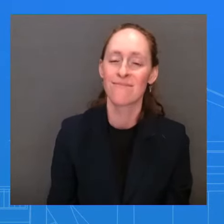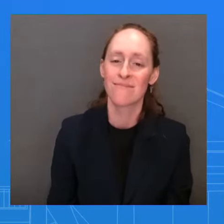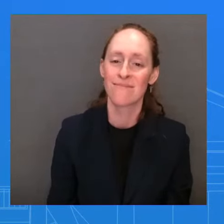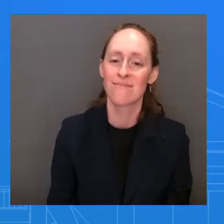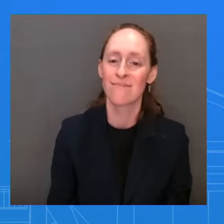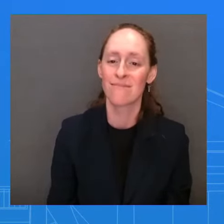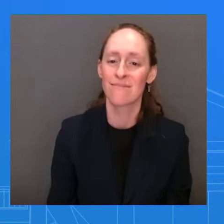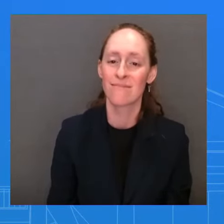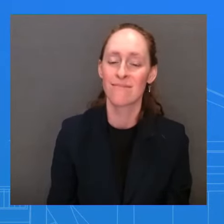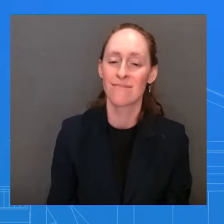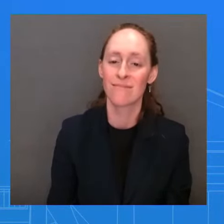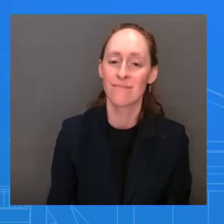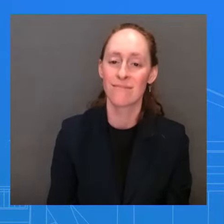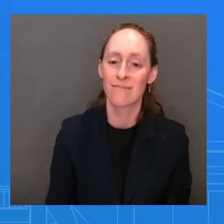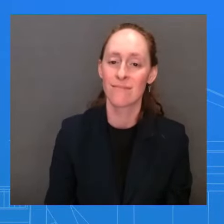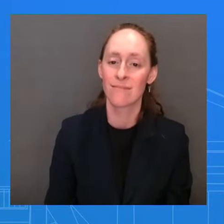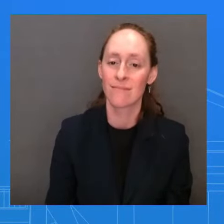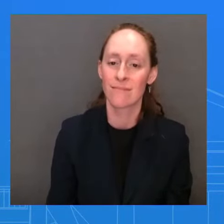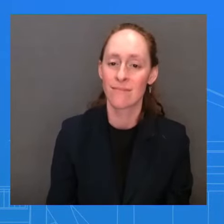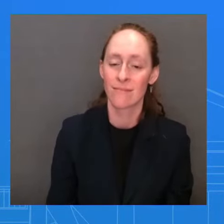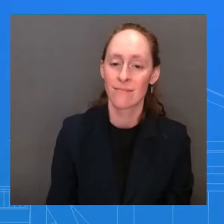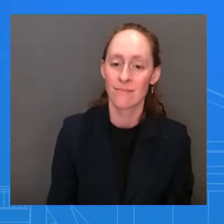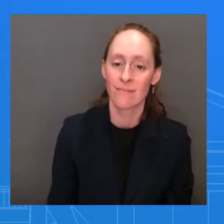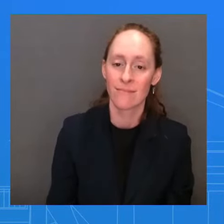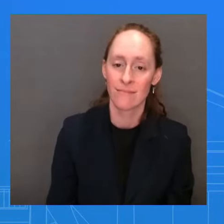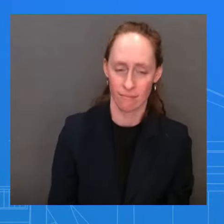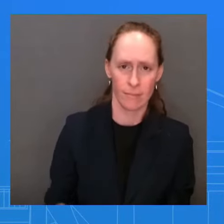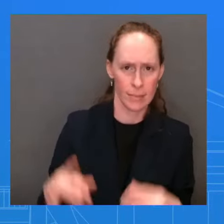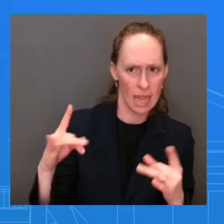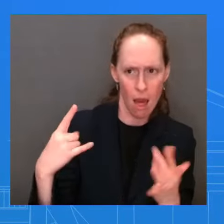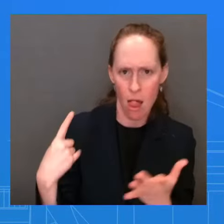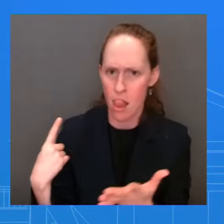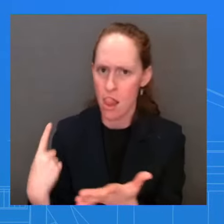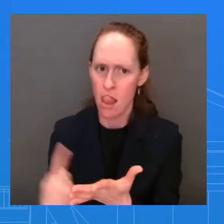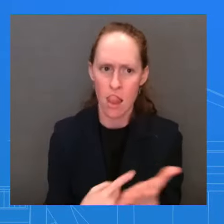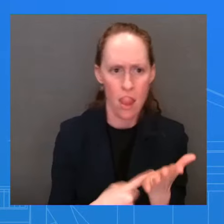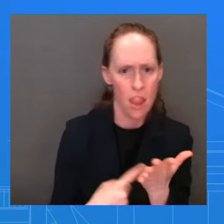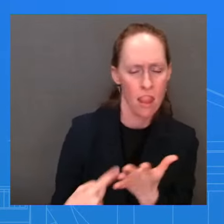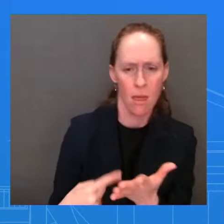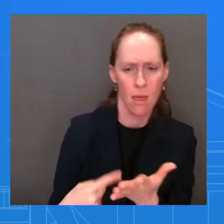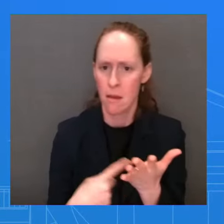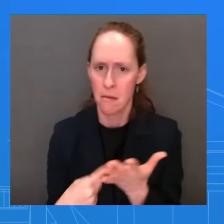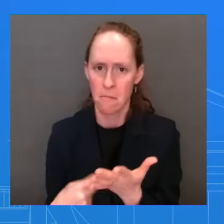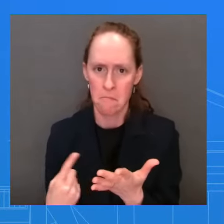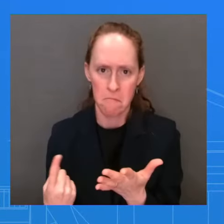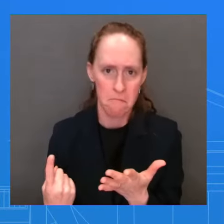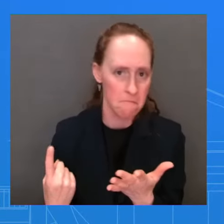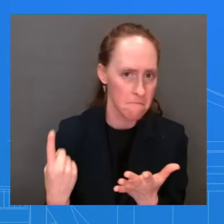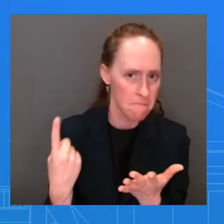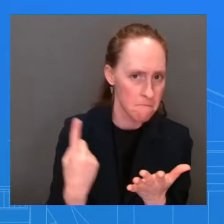Did that come up in that conversation? And is that something the President would consider doing? Ms. Jean-Pierre: So, I will say this: